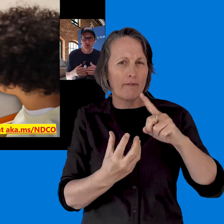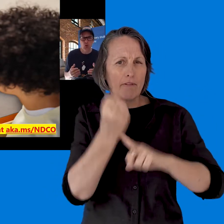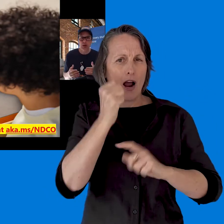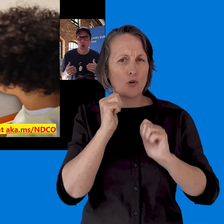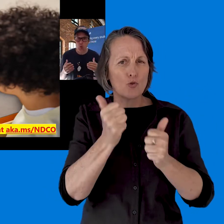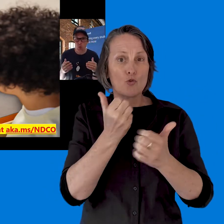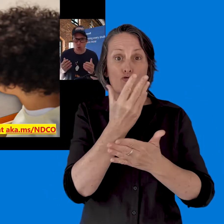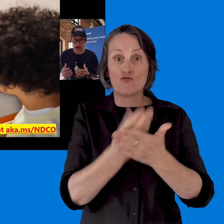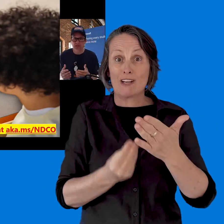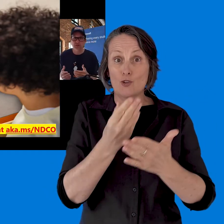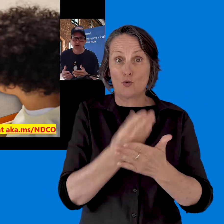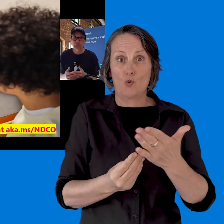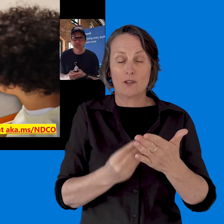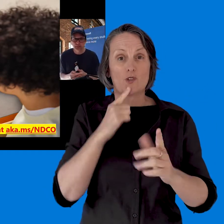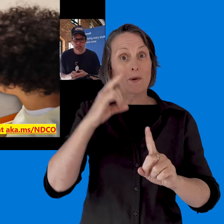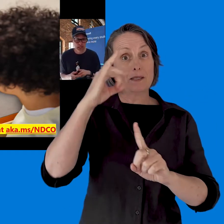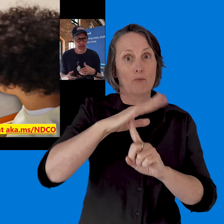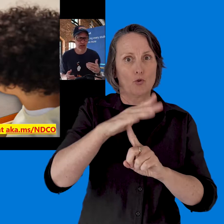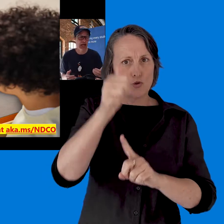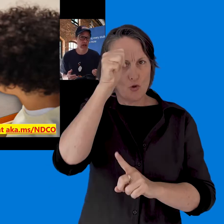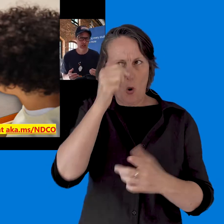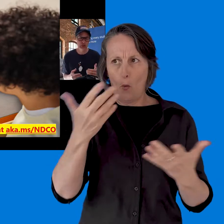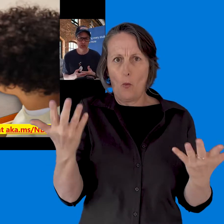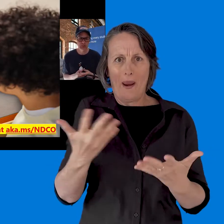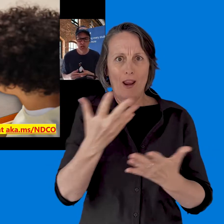So knowing where to find them is the beginning and then how to use them.